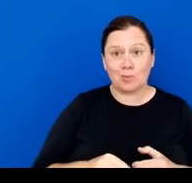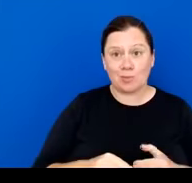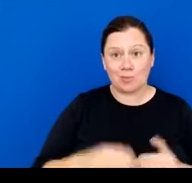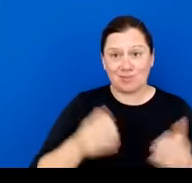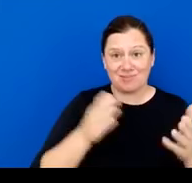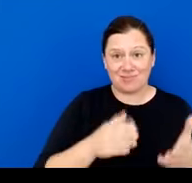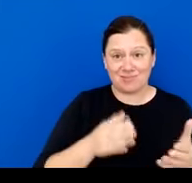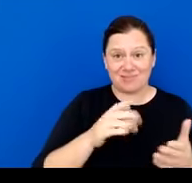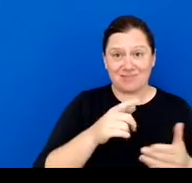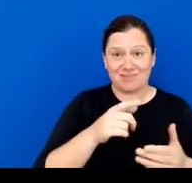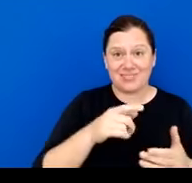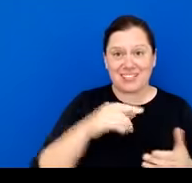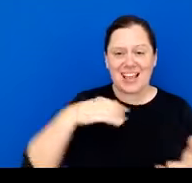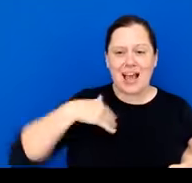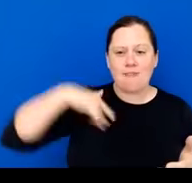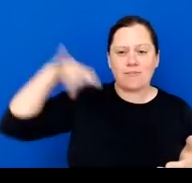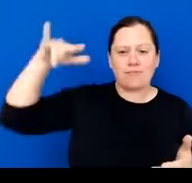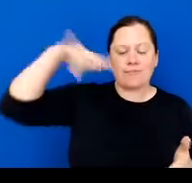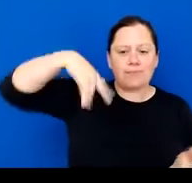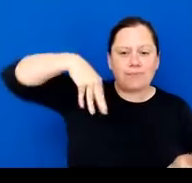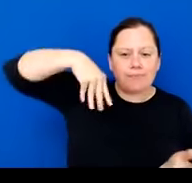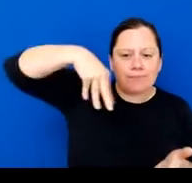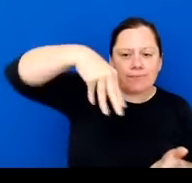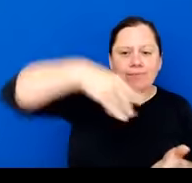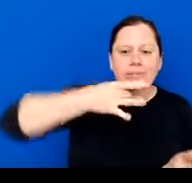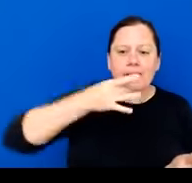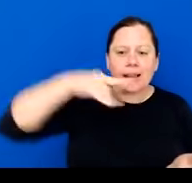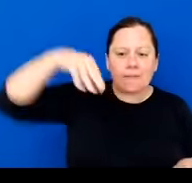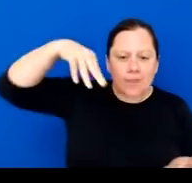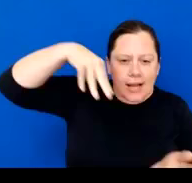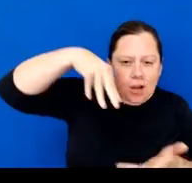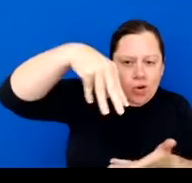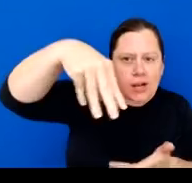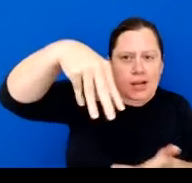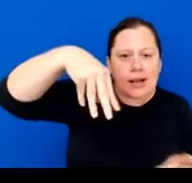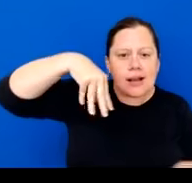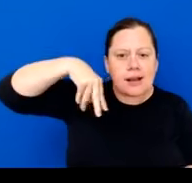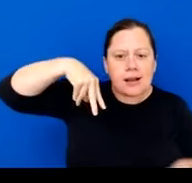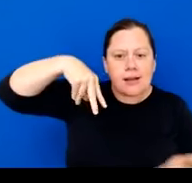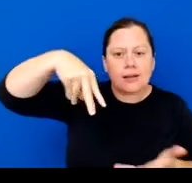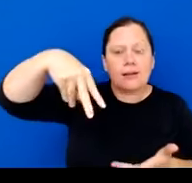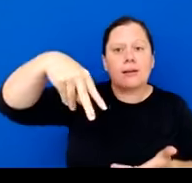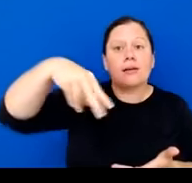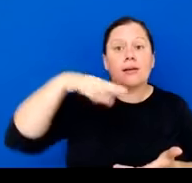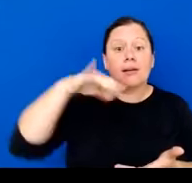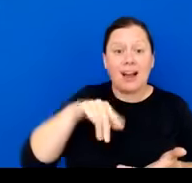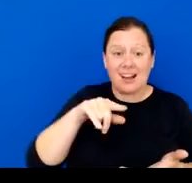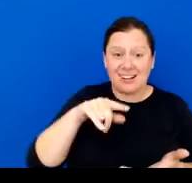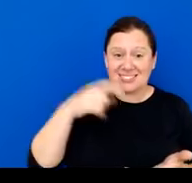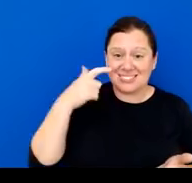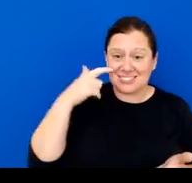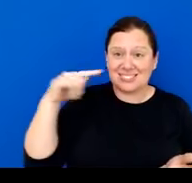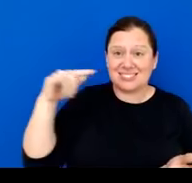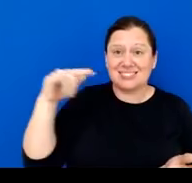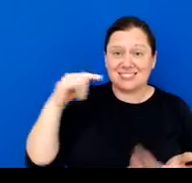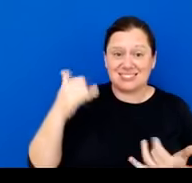infrared photograph taken at night from an air aircraft passing over the fire and what they developed for us